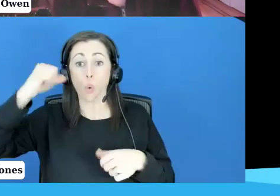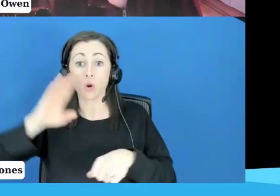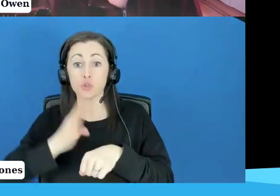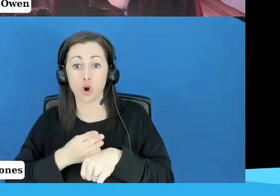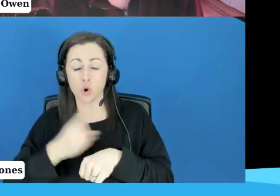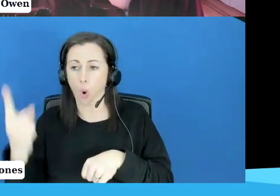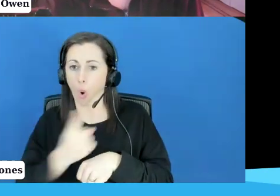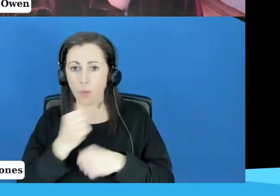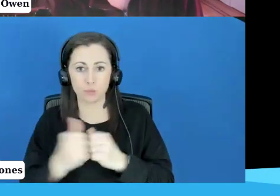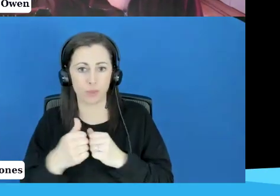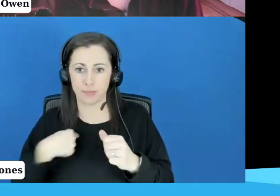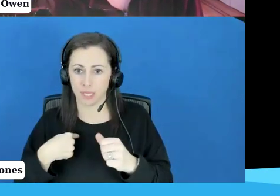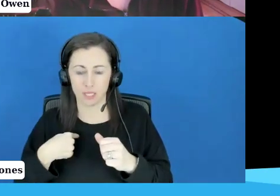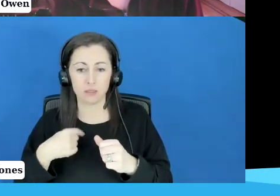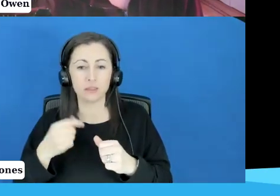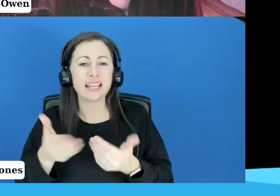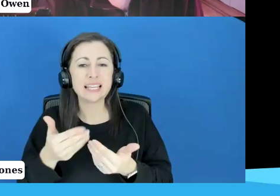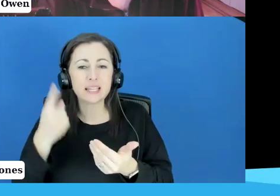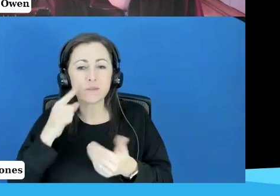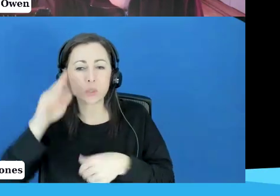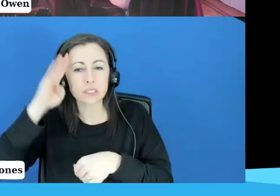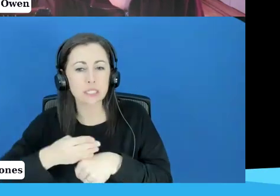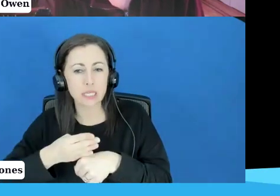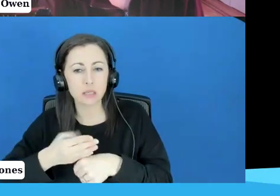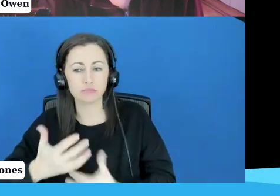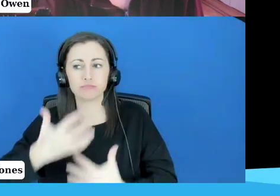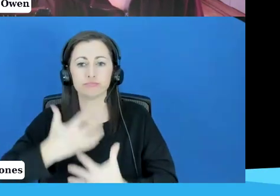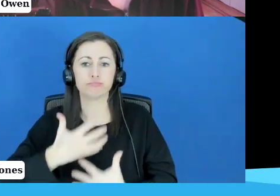It was easier to put her to sleep in a baby carrier until the moment I would put it on.